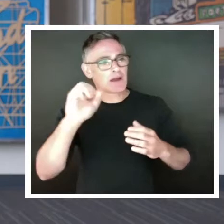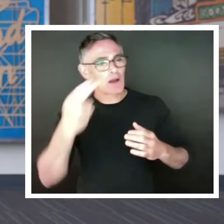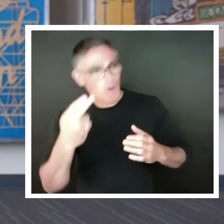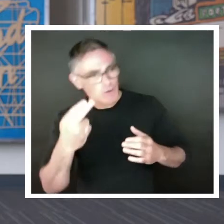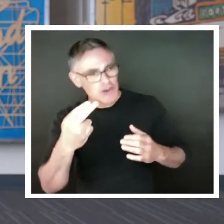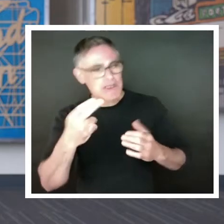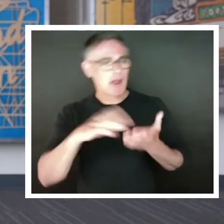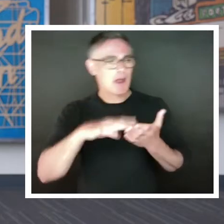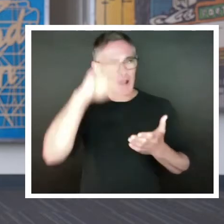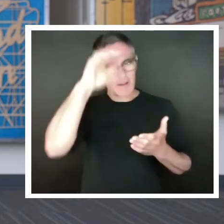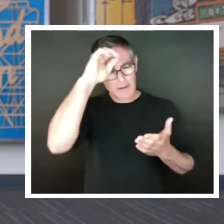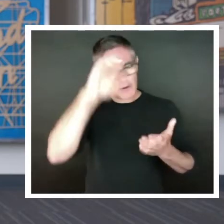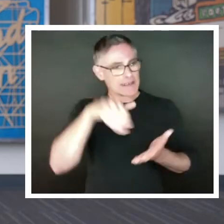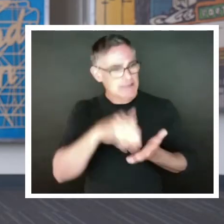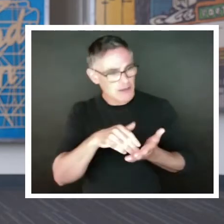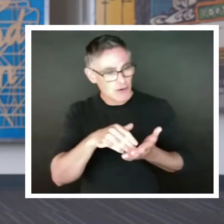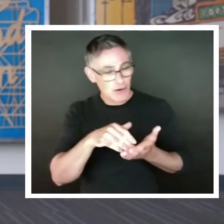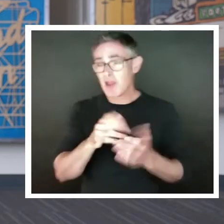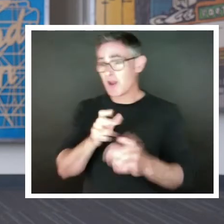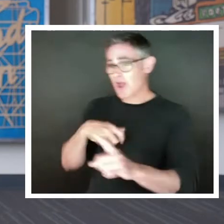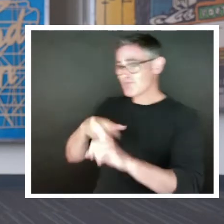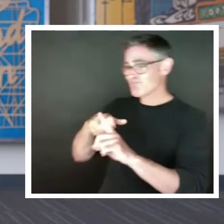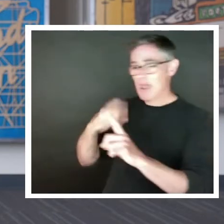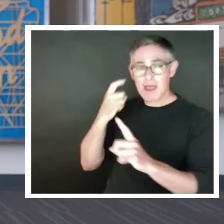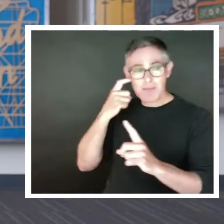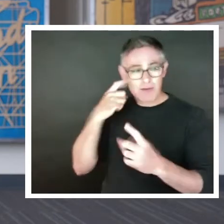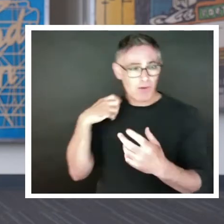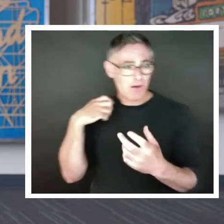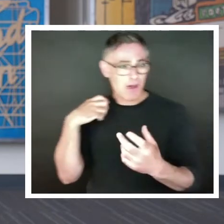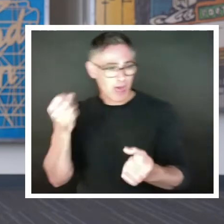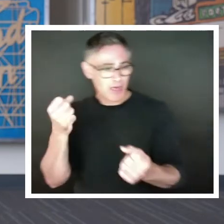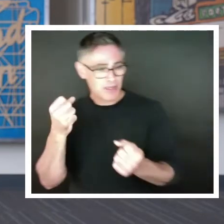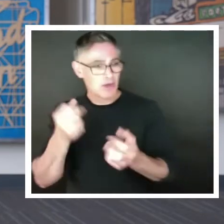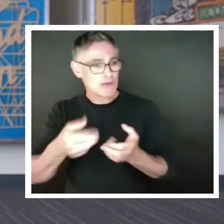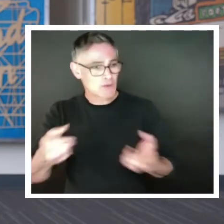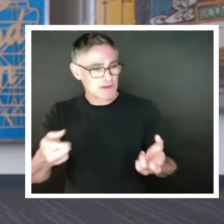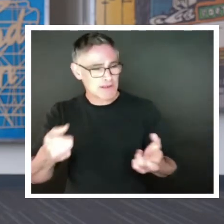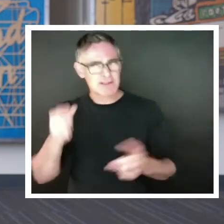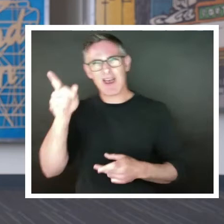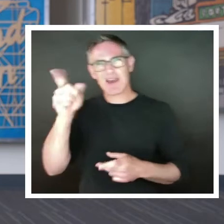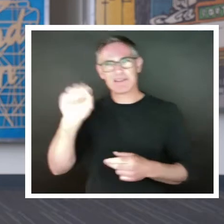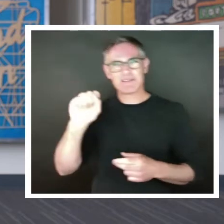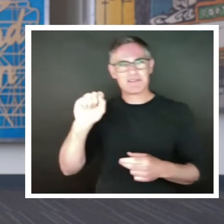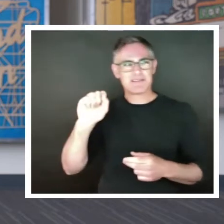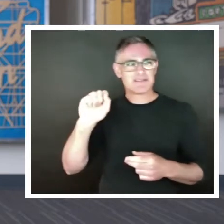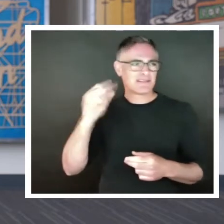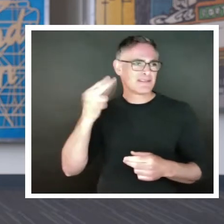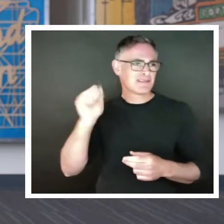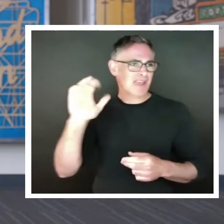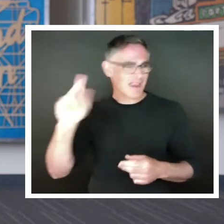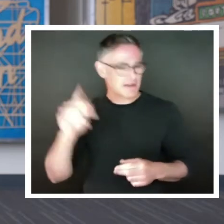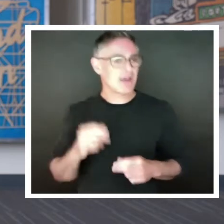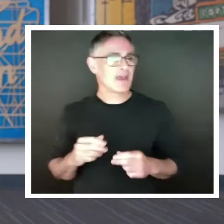And I sought out mental health resources through SHAC. And I had a lot of venting and crying with my friends and family.